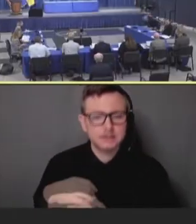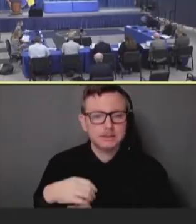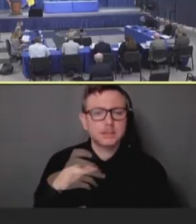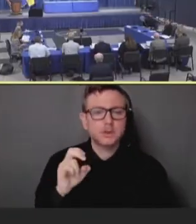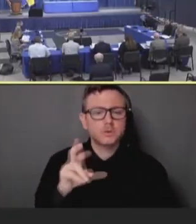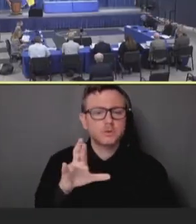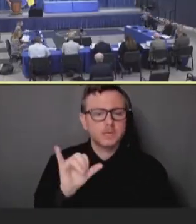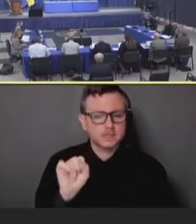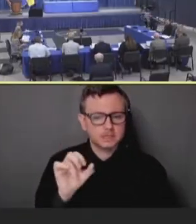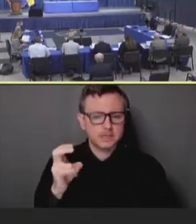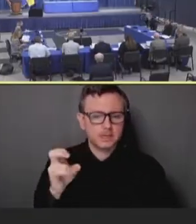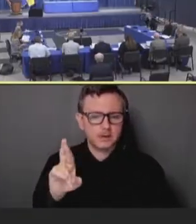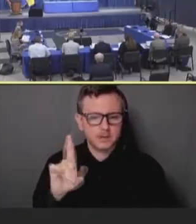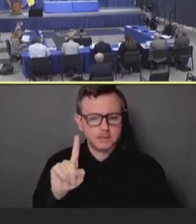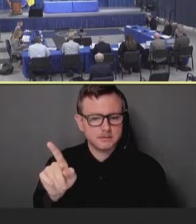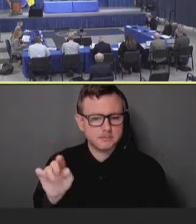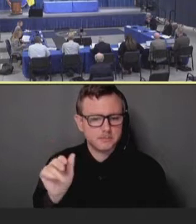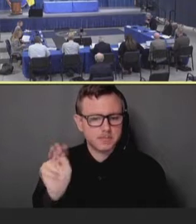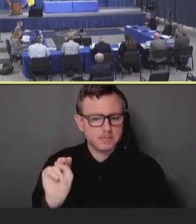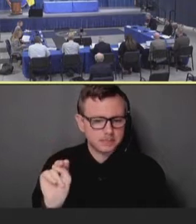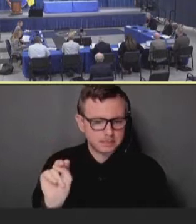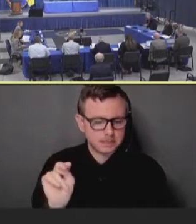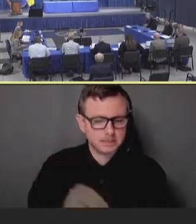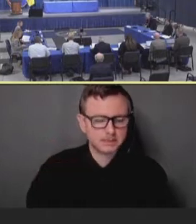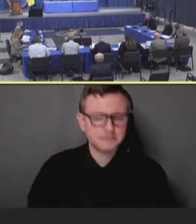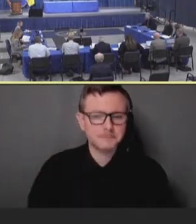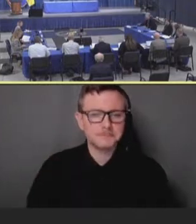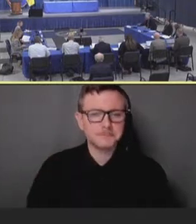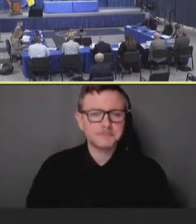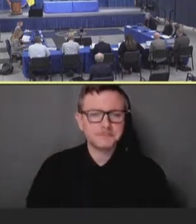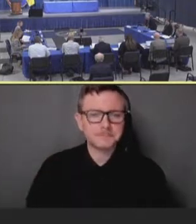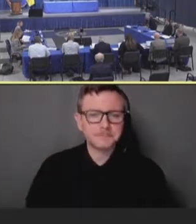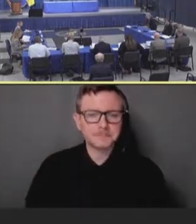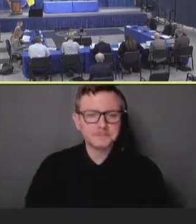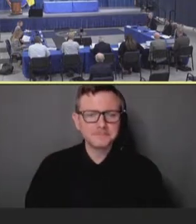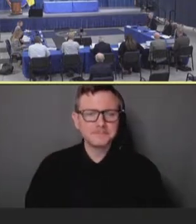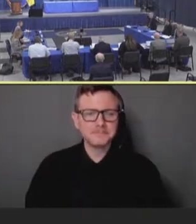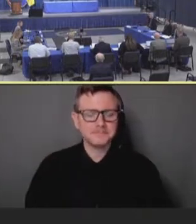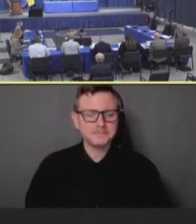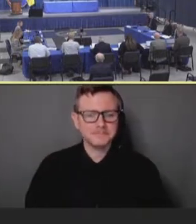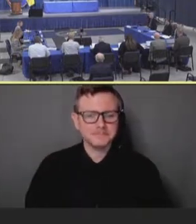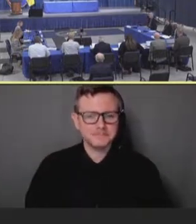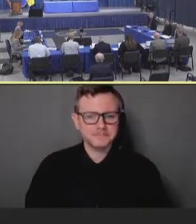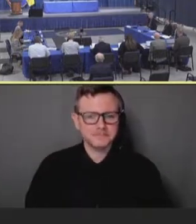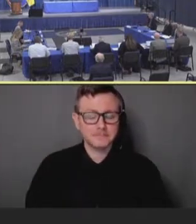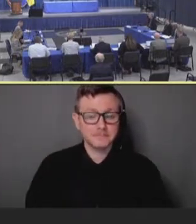Len Friedland, I saw your face a little bit ago.